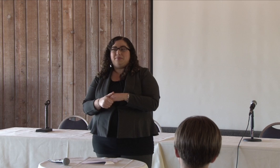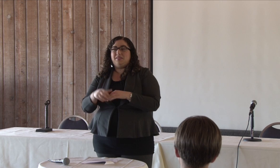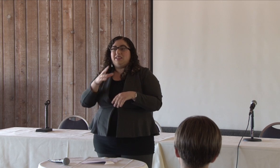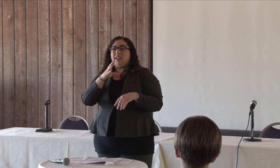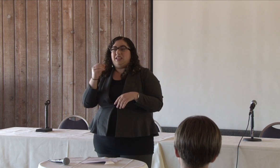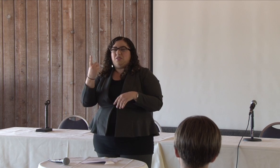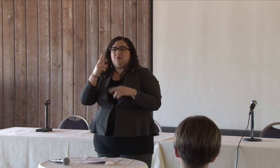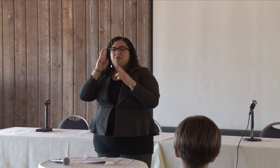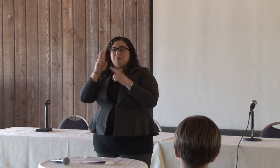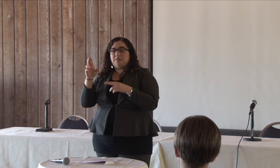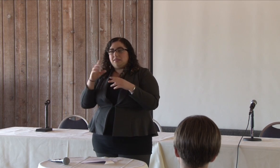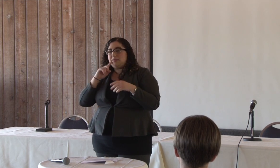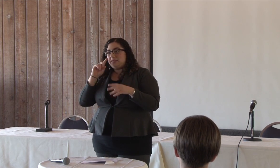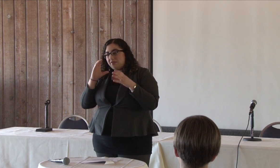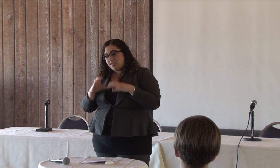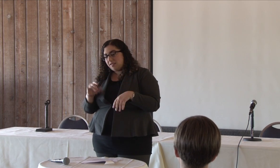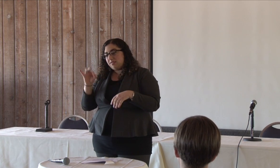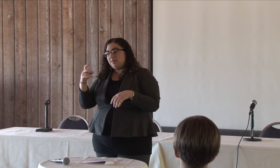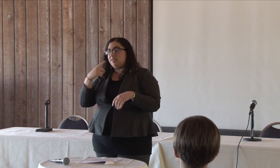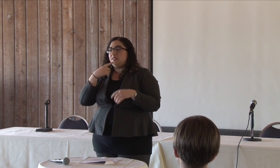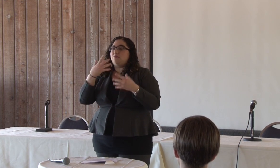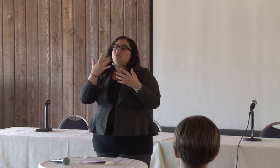But when it's a serious situation where it's life or death like the one